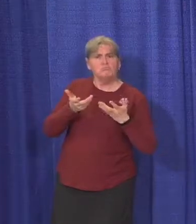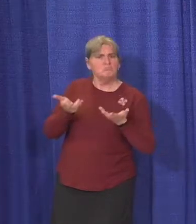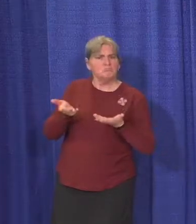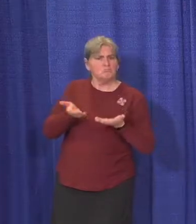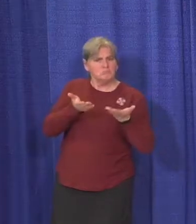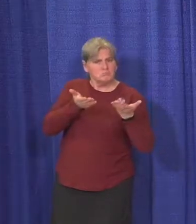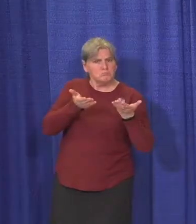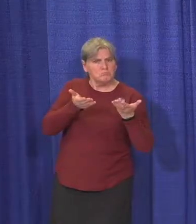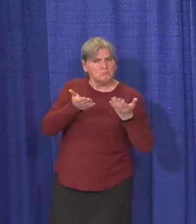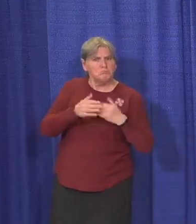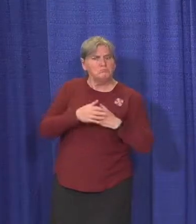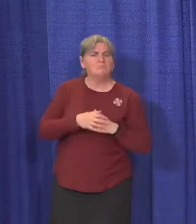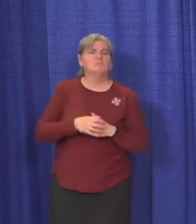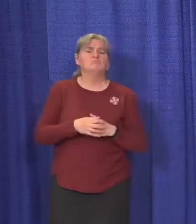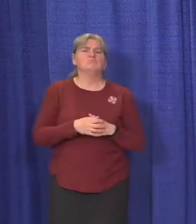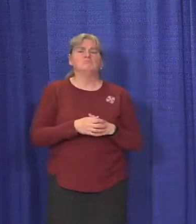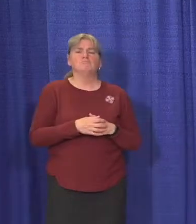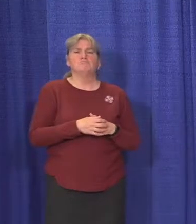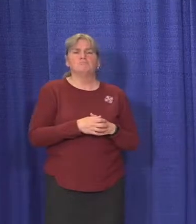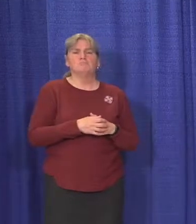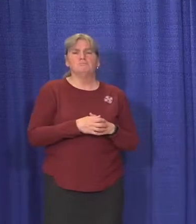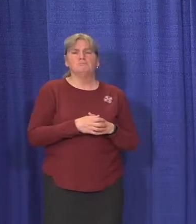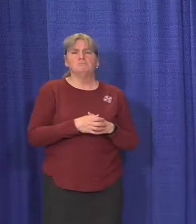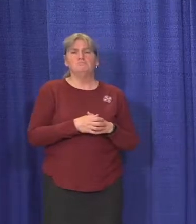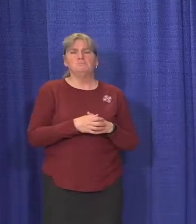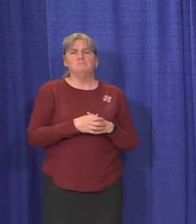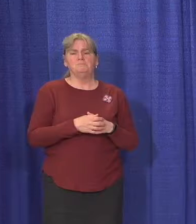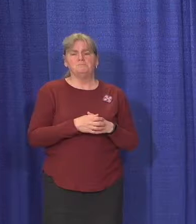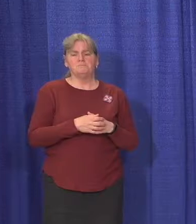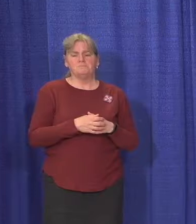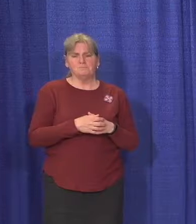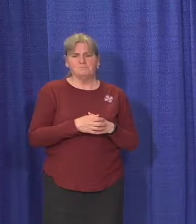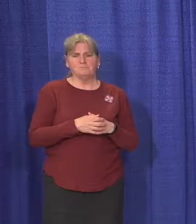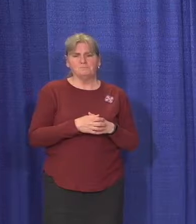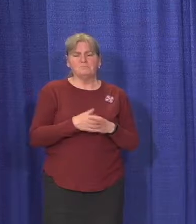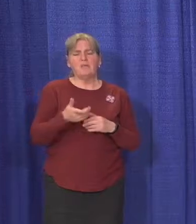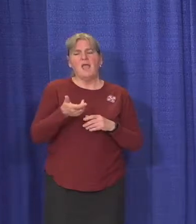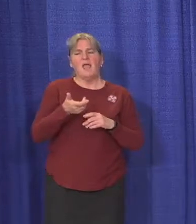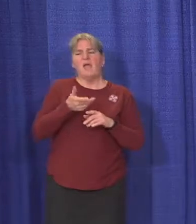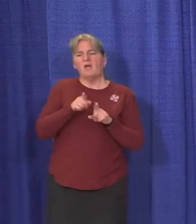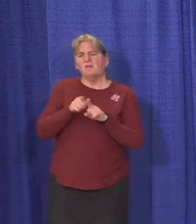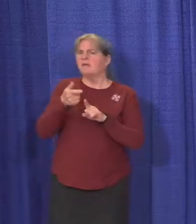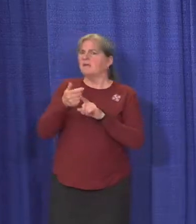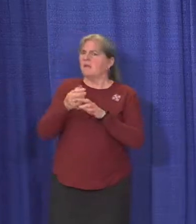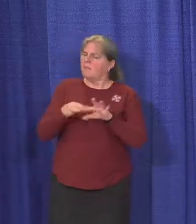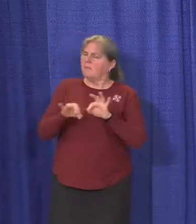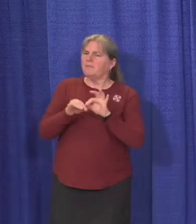to work with them to move them into the camp of receiving and